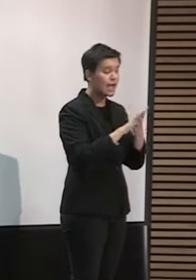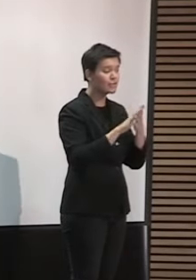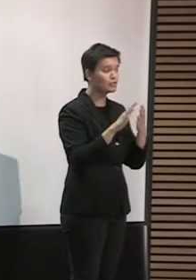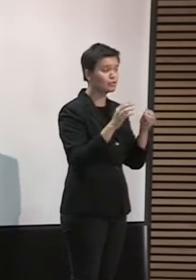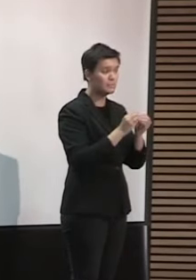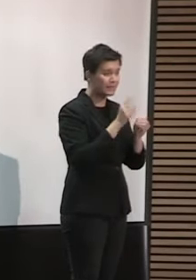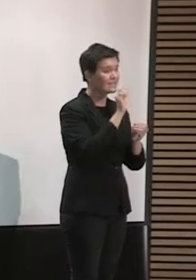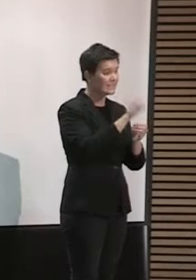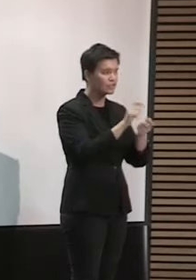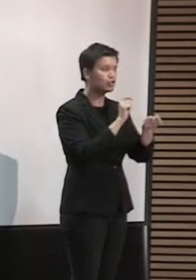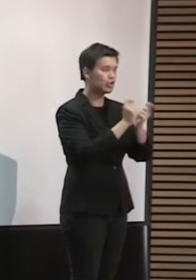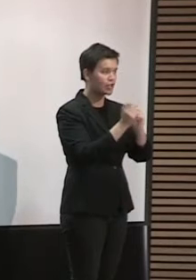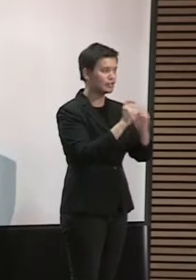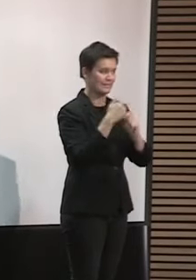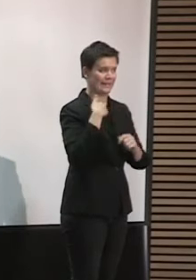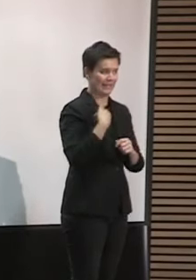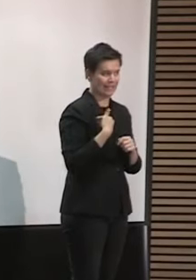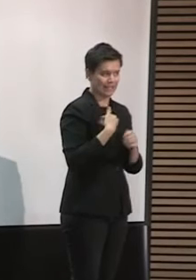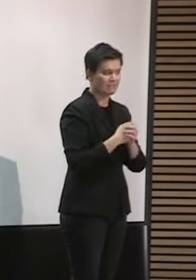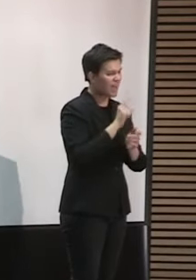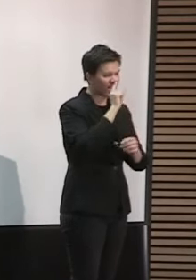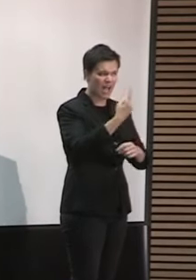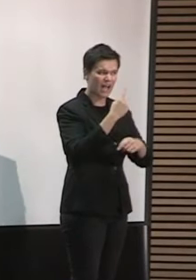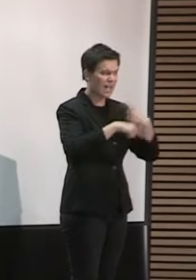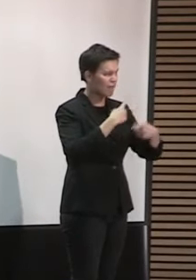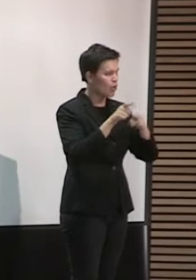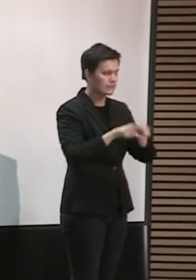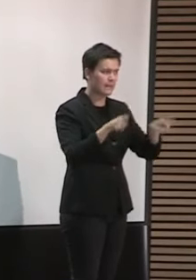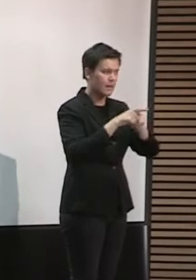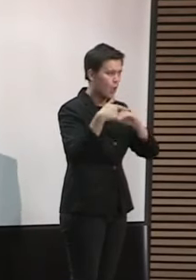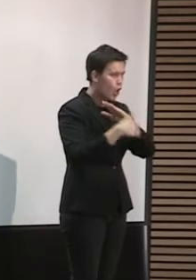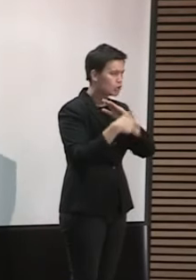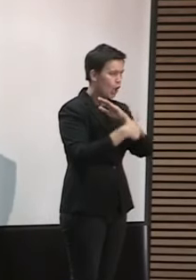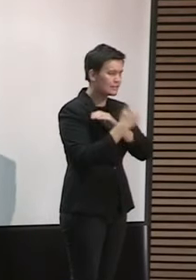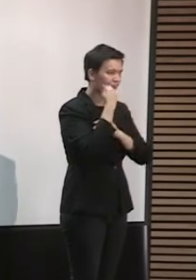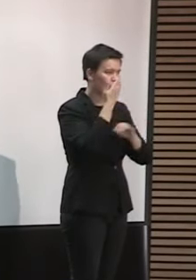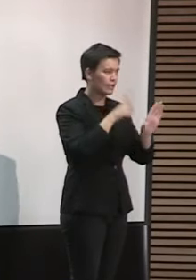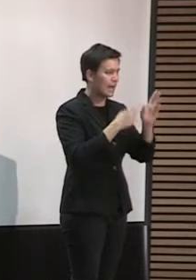announcing or releasing the details of that by the end of this week as to what happens from next week onwards in